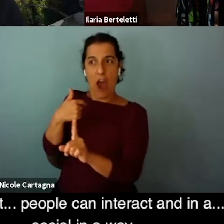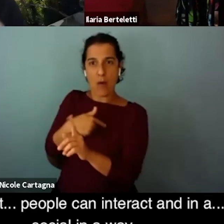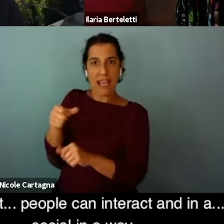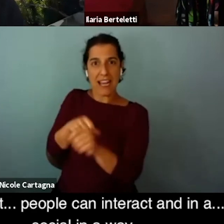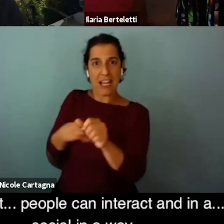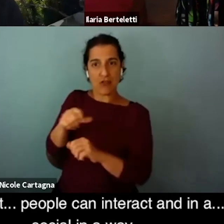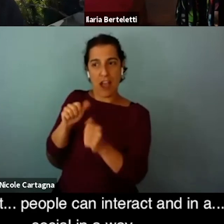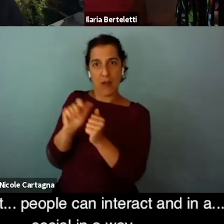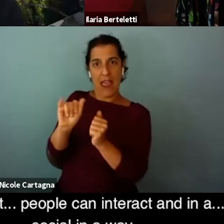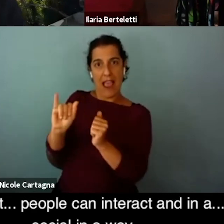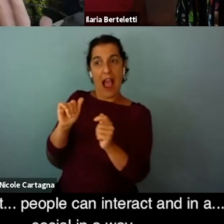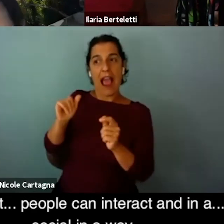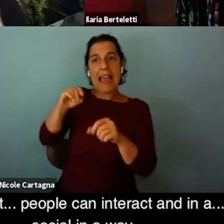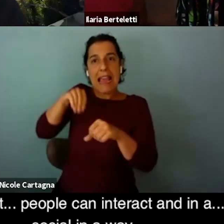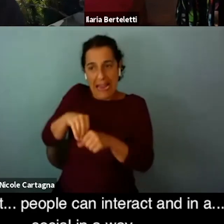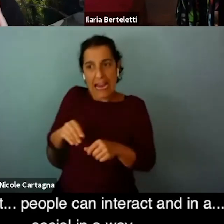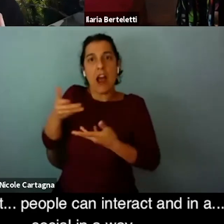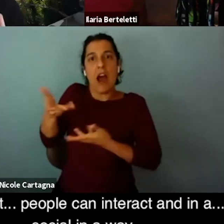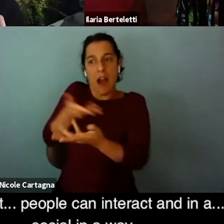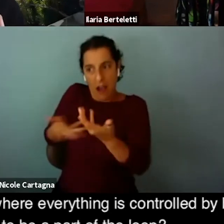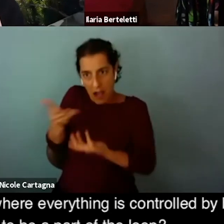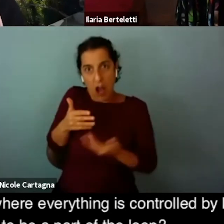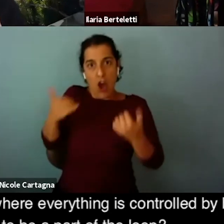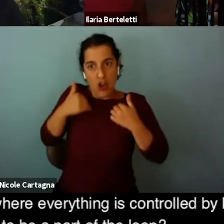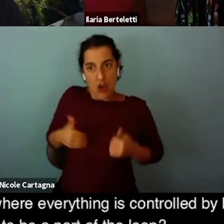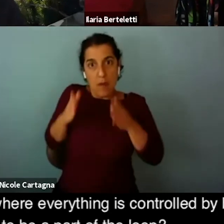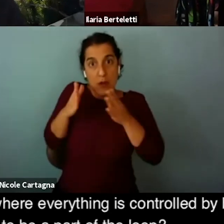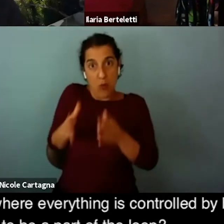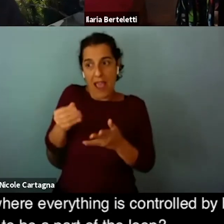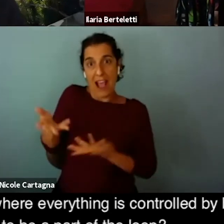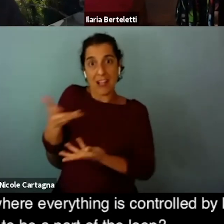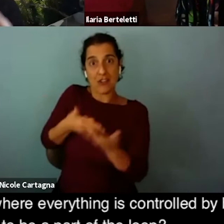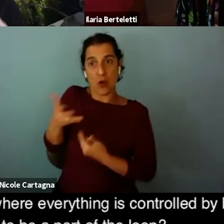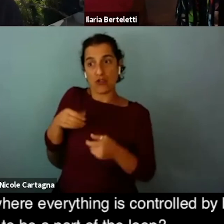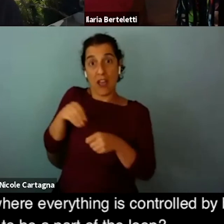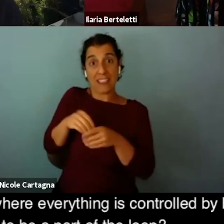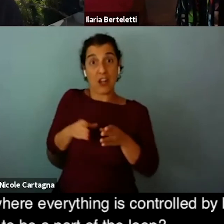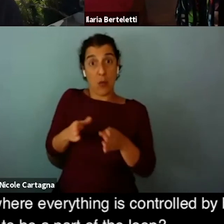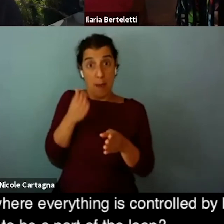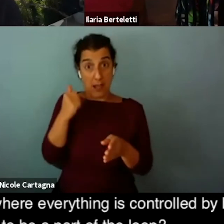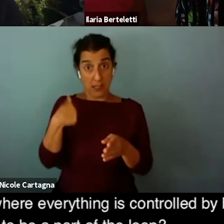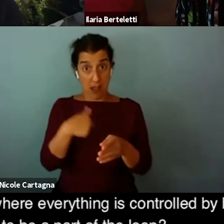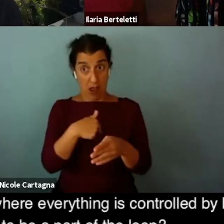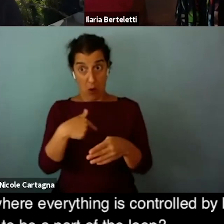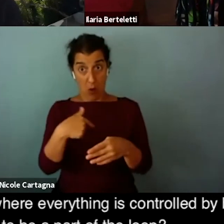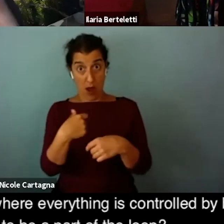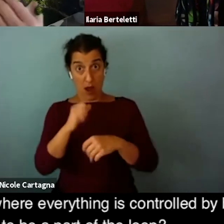more human-like way and socialize in a way because because are we making a future where everything's